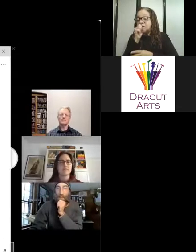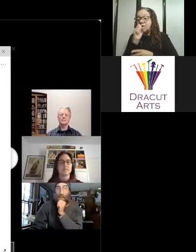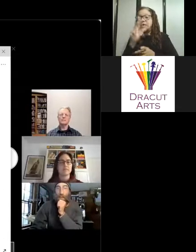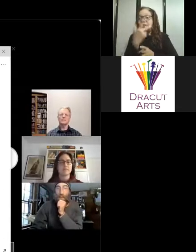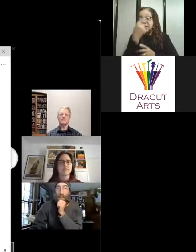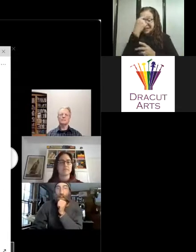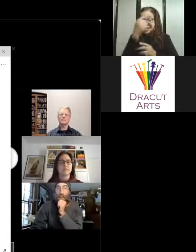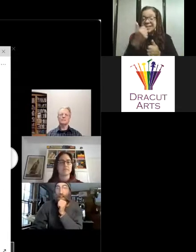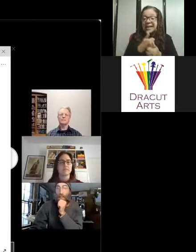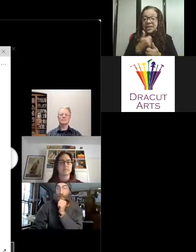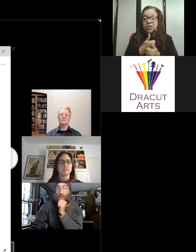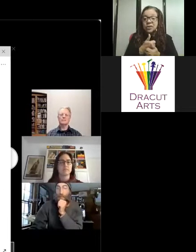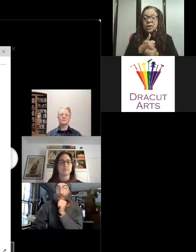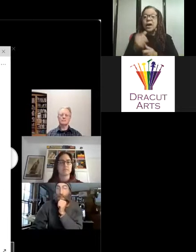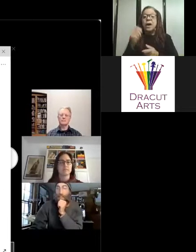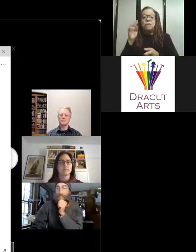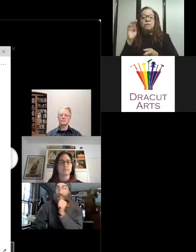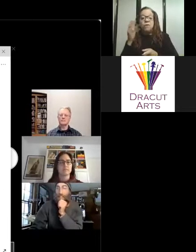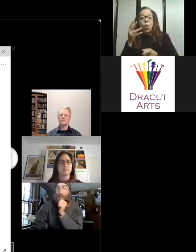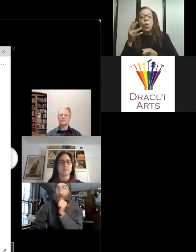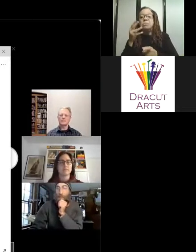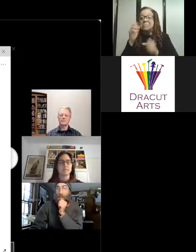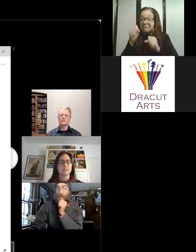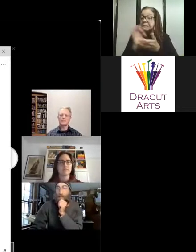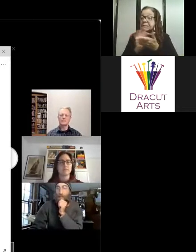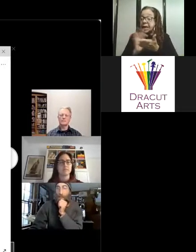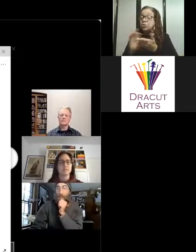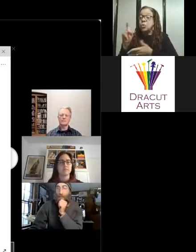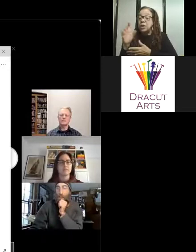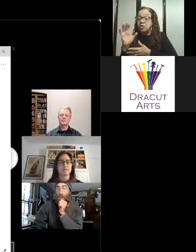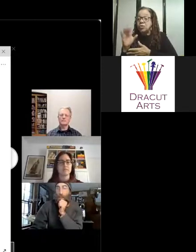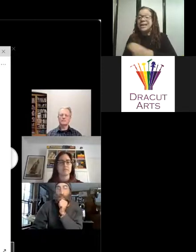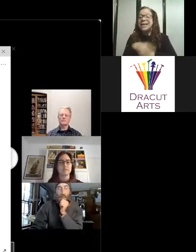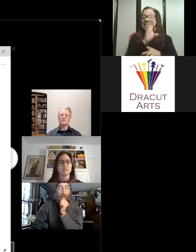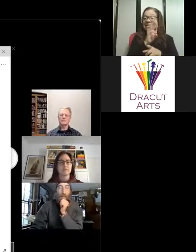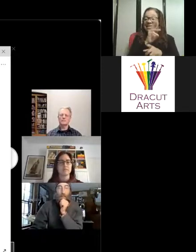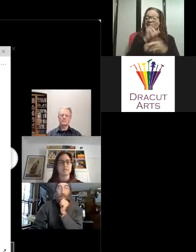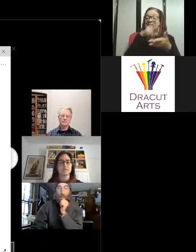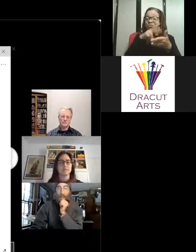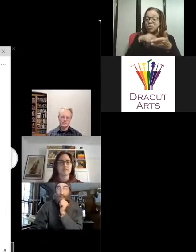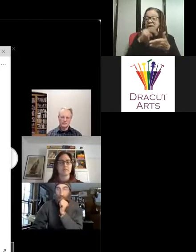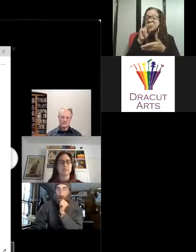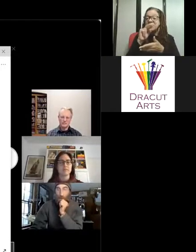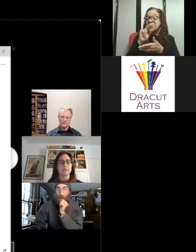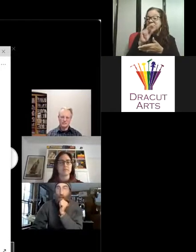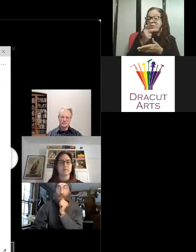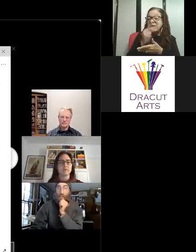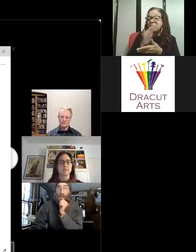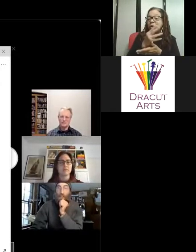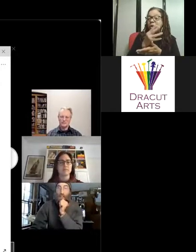Four of the lot can count to a hundred. Six can read in words of three or four letters."-- I imagine maybe that the older guy who was trying to